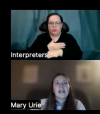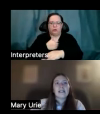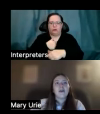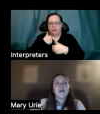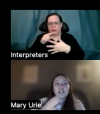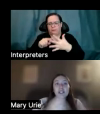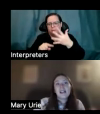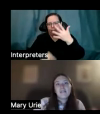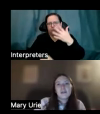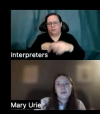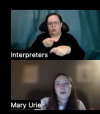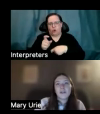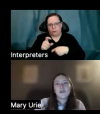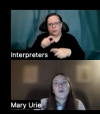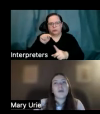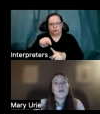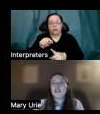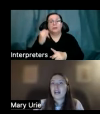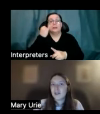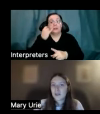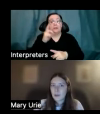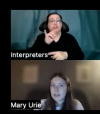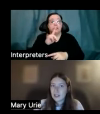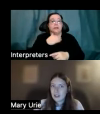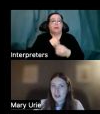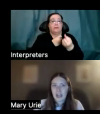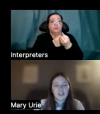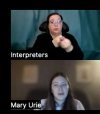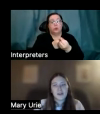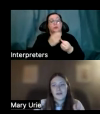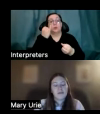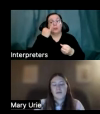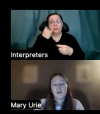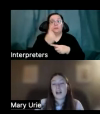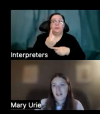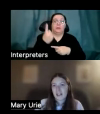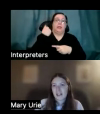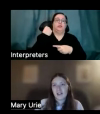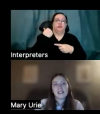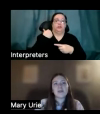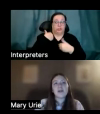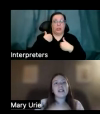and how if she did have those supports, or maybe she had those supports last year, and she was thriving, and you can explain